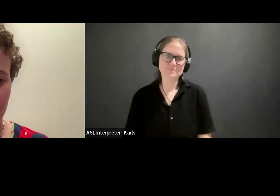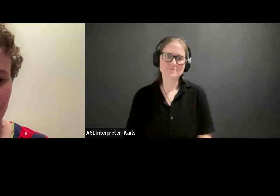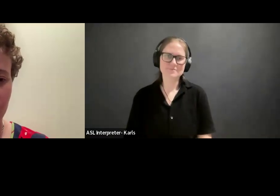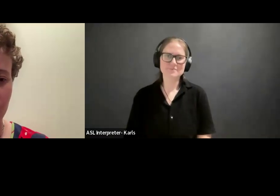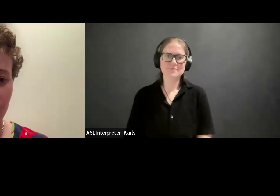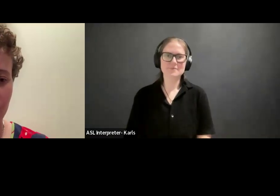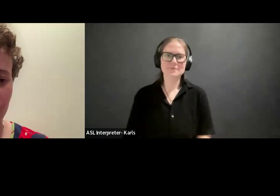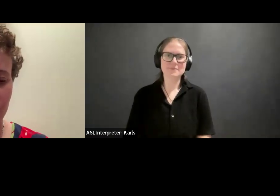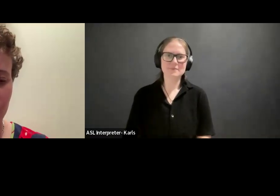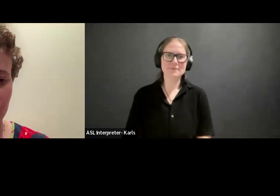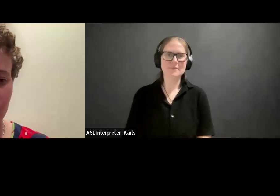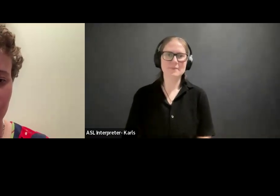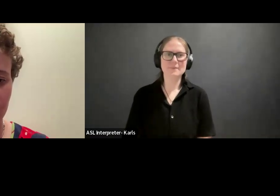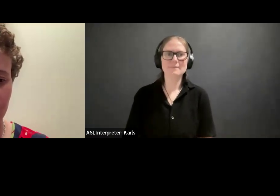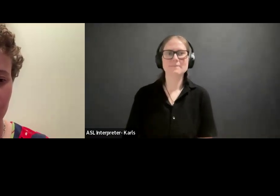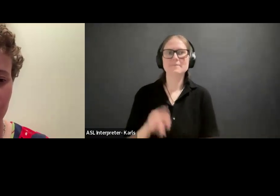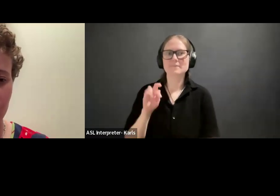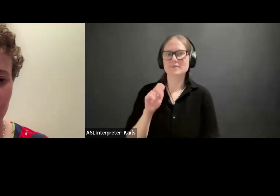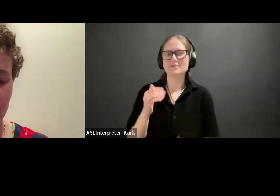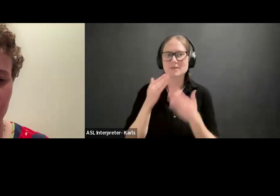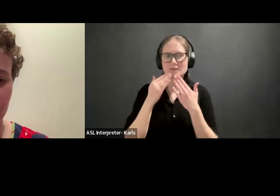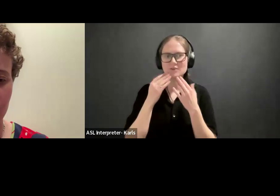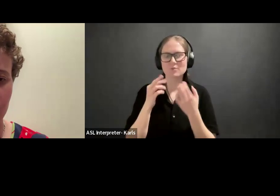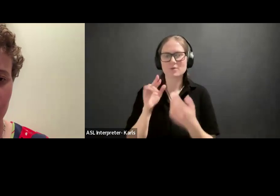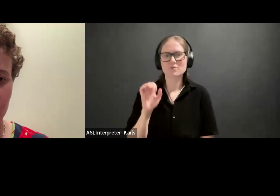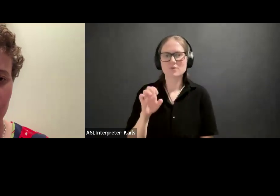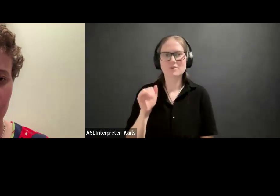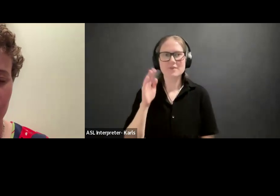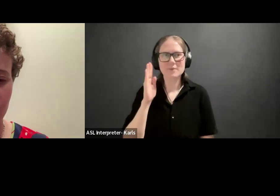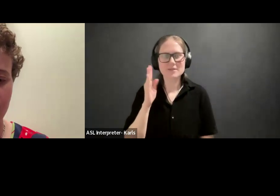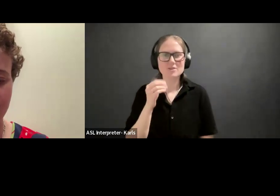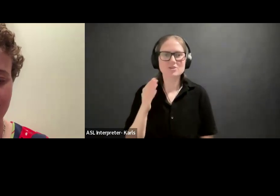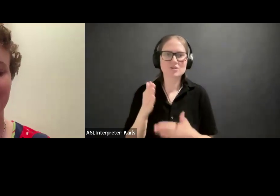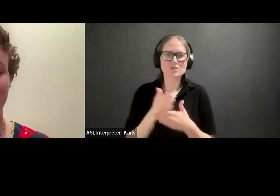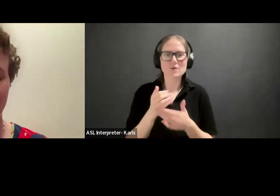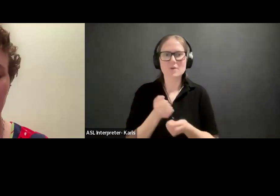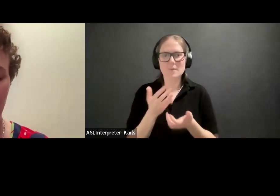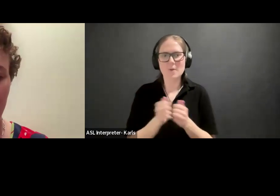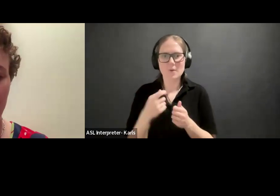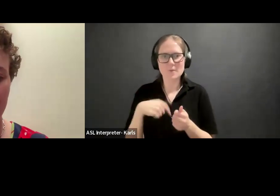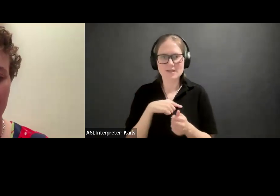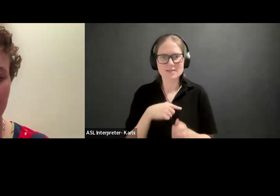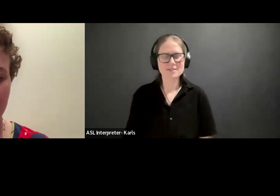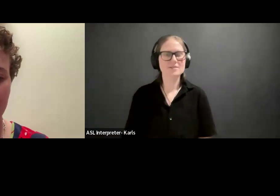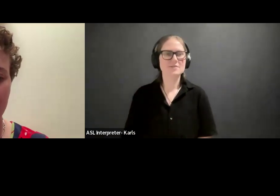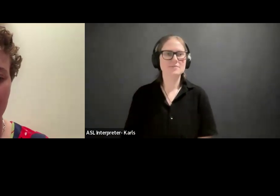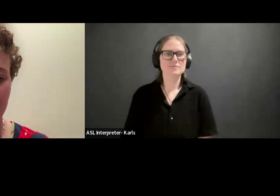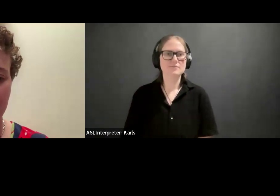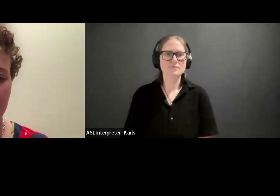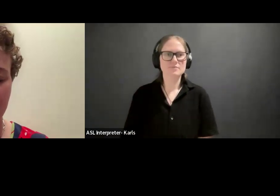Thank you so much, um, Rose, for that presentation and sharing that poem with us. Um, we are…